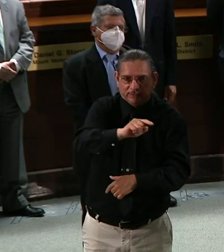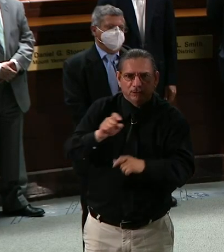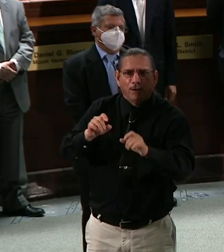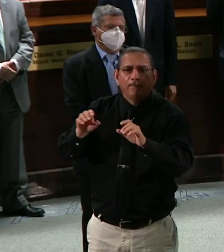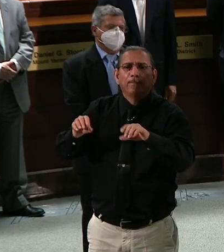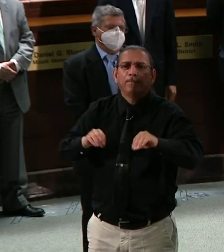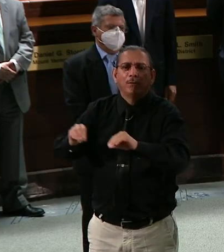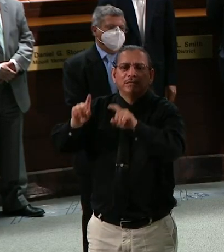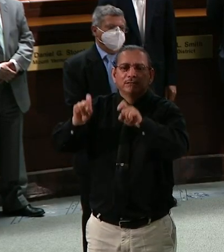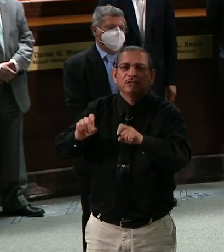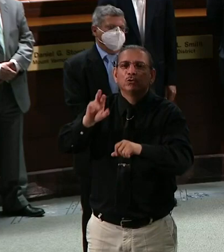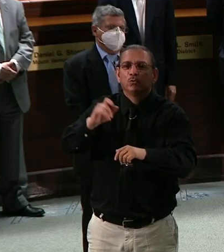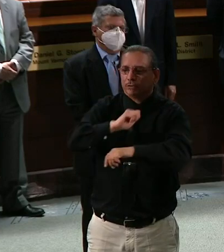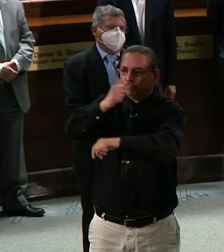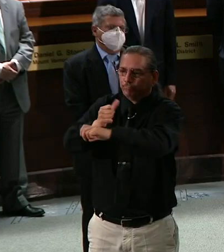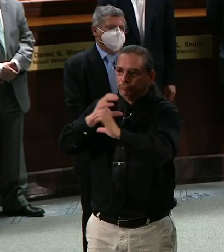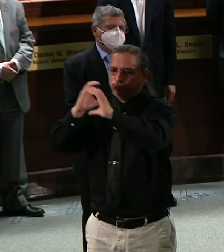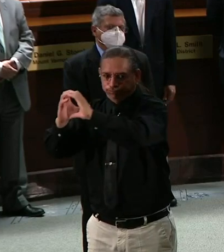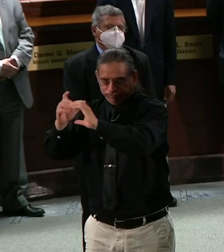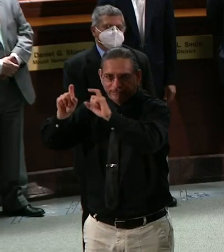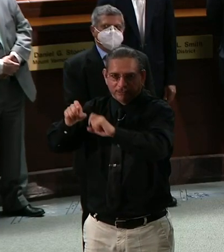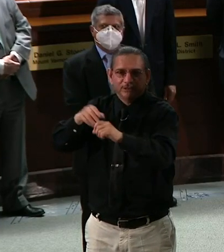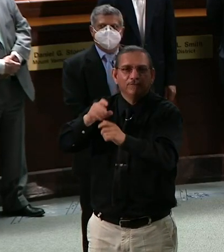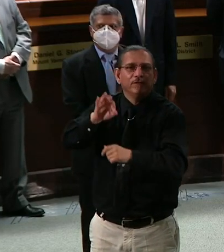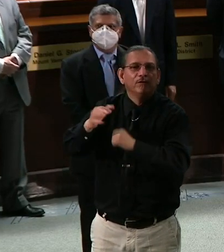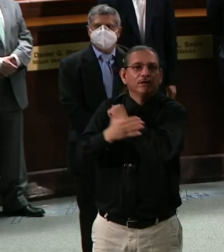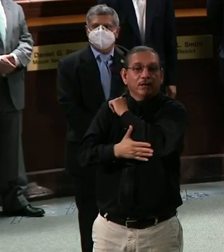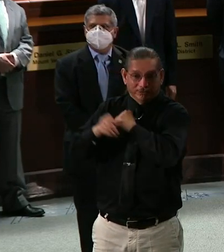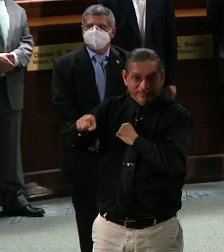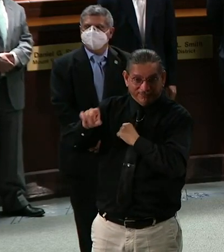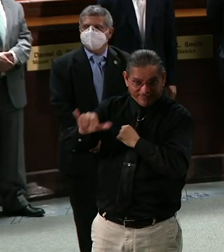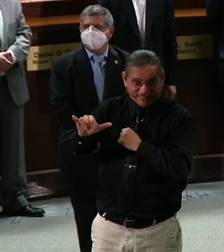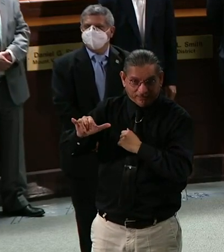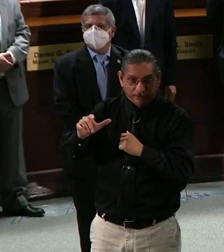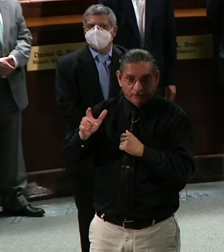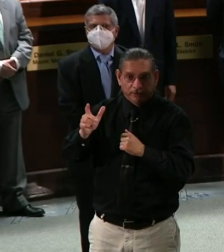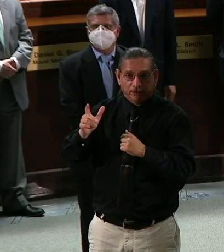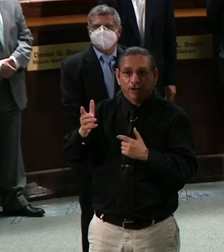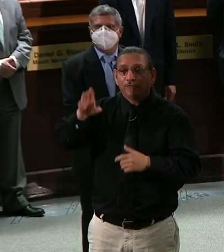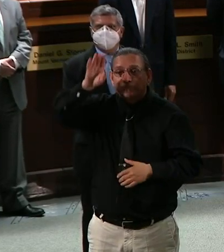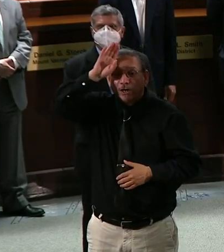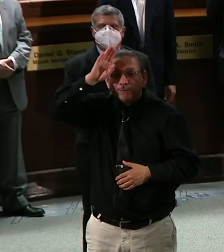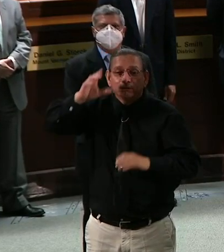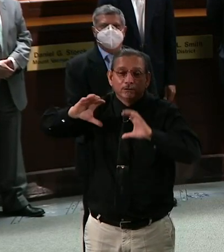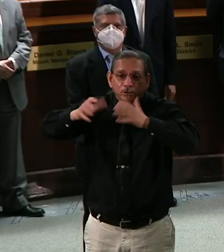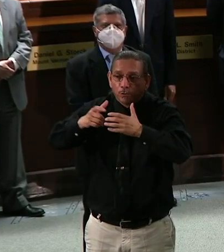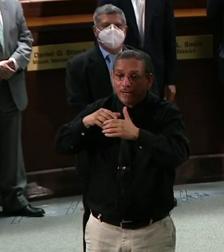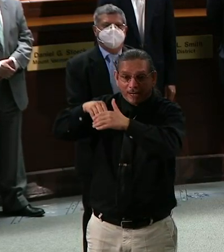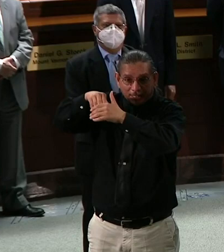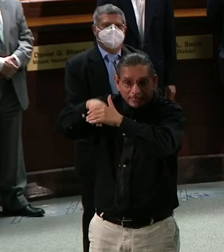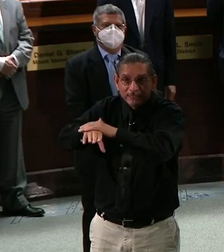MOBILE UNIT- TESTING UNIT THAT OUR HEALTH DEPARTMENT IS YOU. IT'S BEEN DIRE FAIRFAX COUNTY